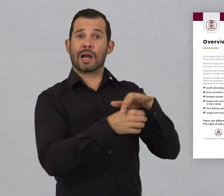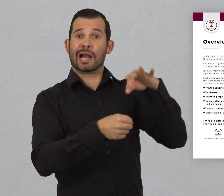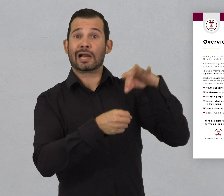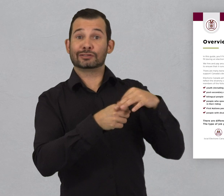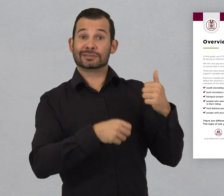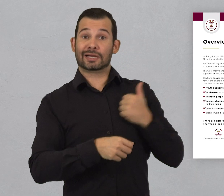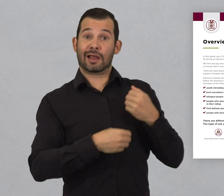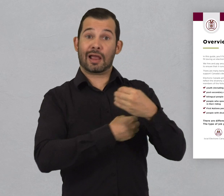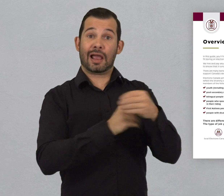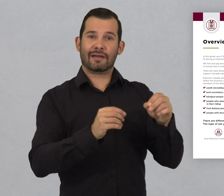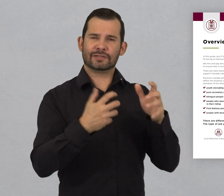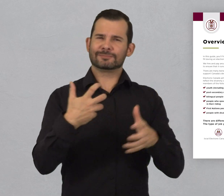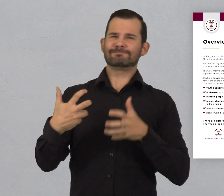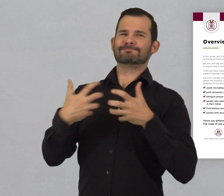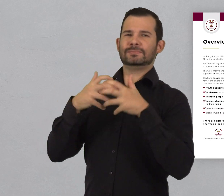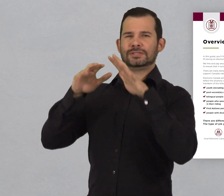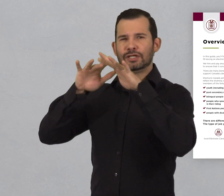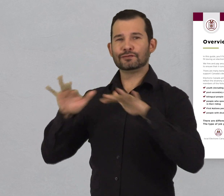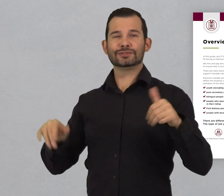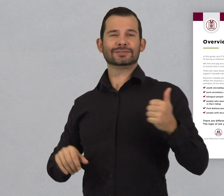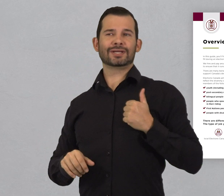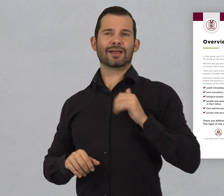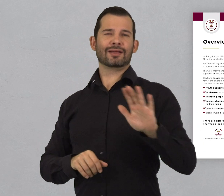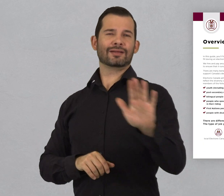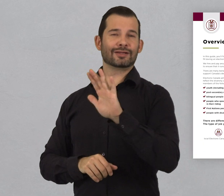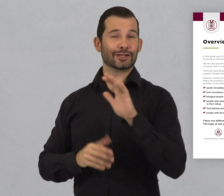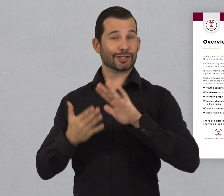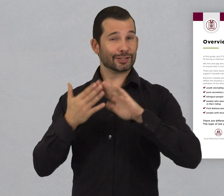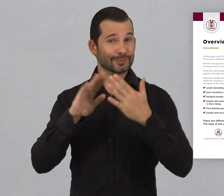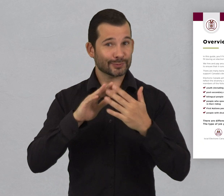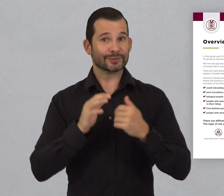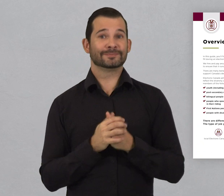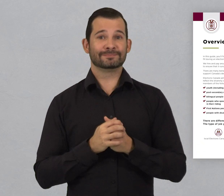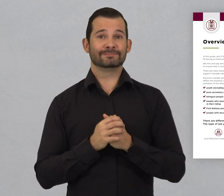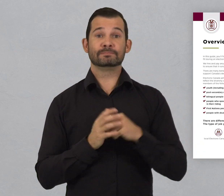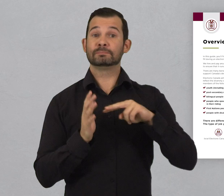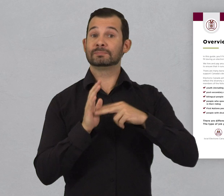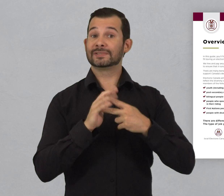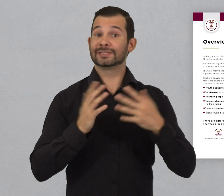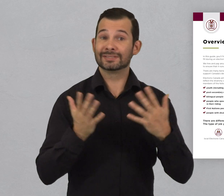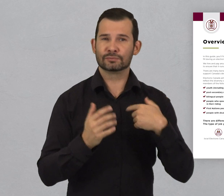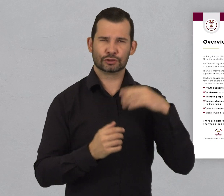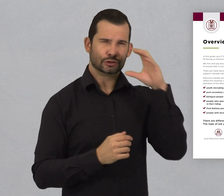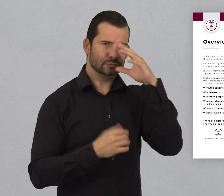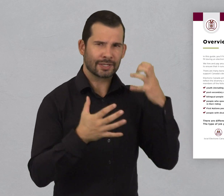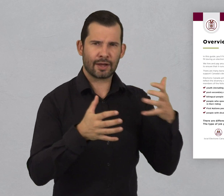Canada offices reflect the diversity of Canada’s communities. That means we are looking to hire